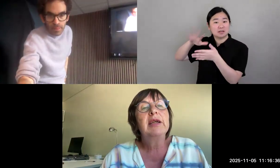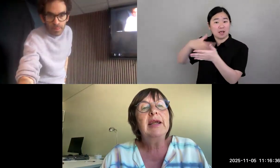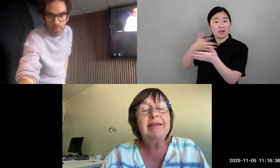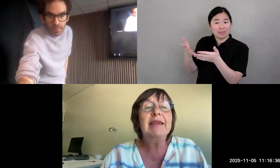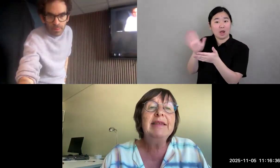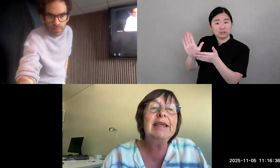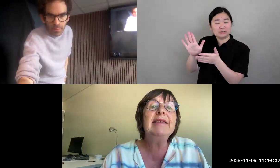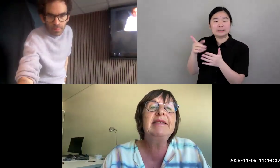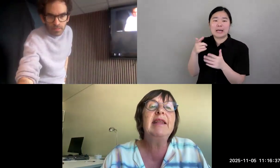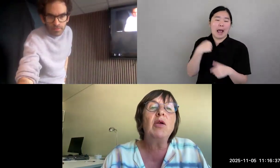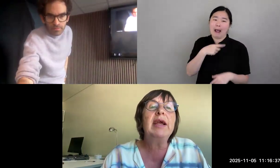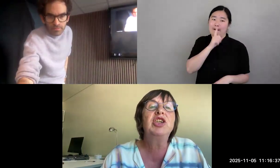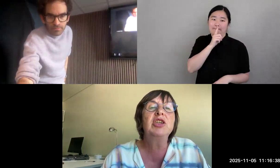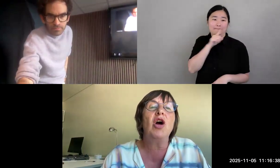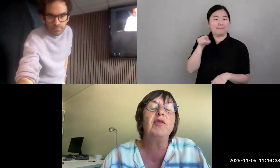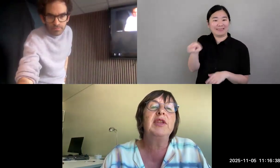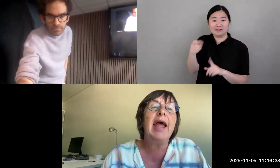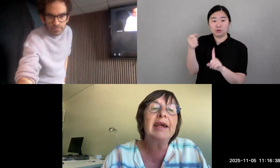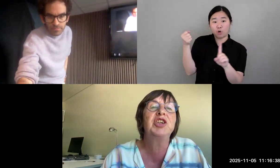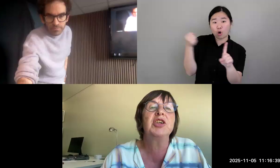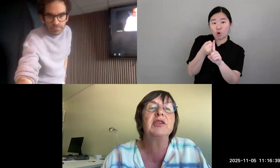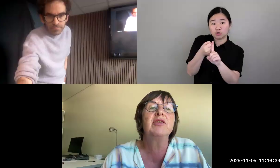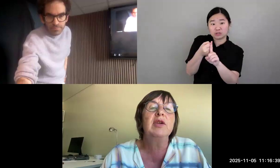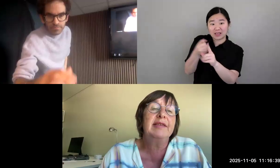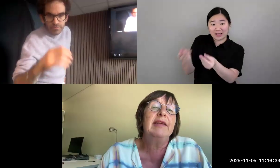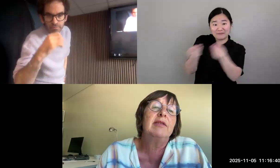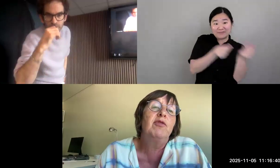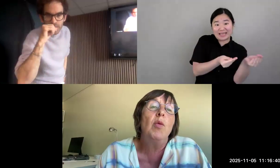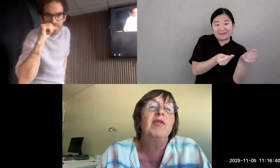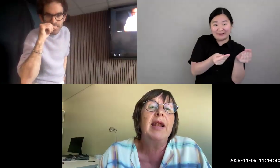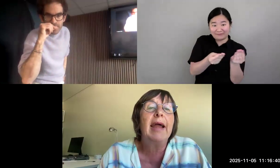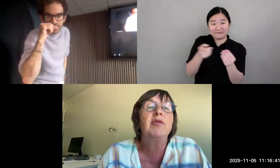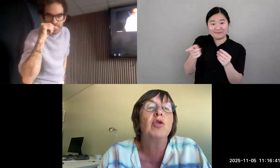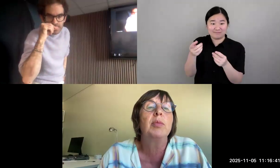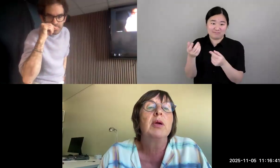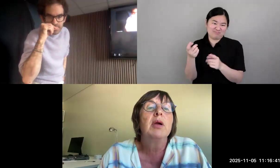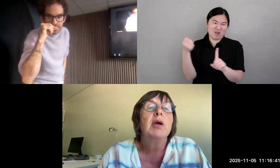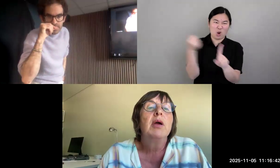It indicates the direction of the action, so it's a form of a light verb.